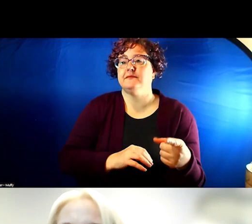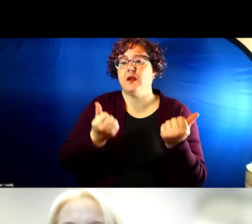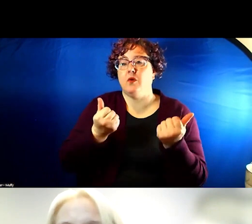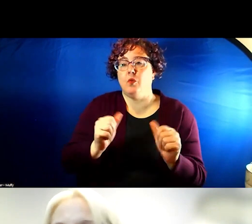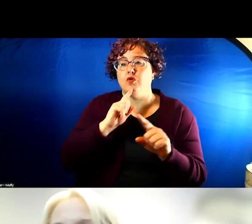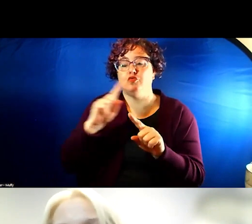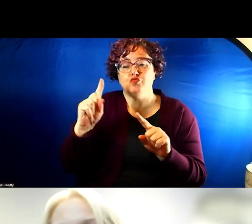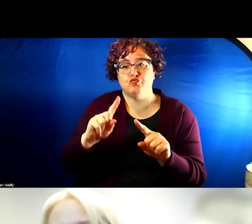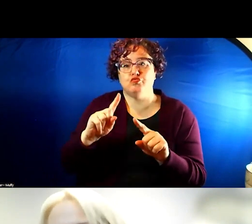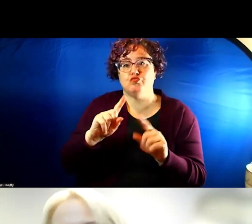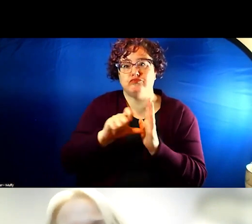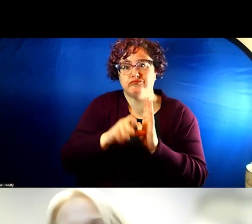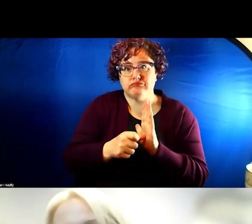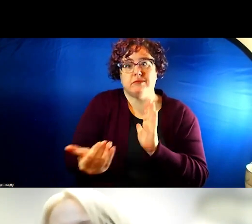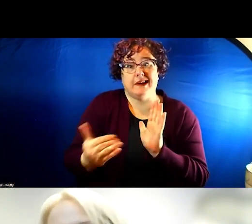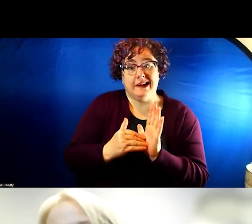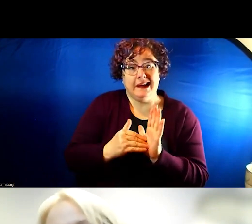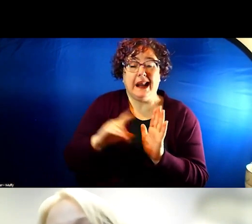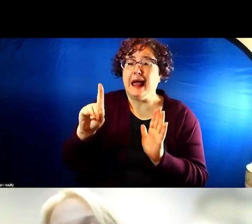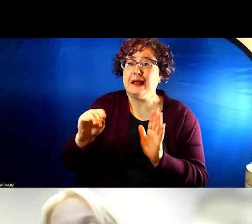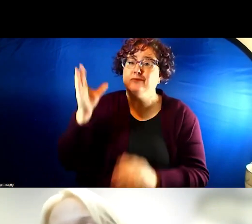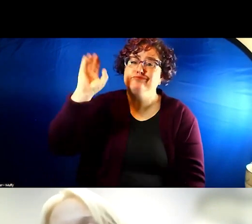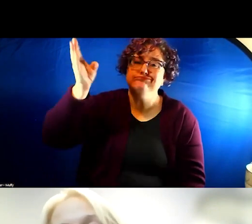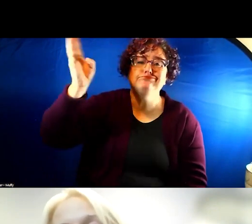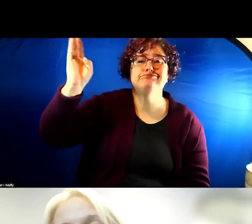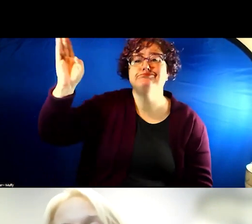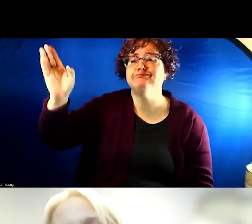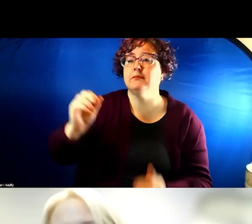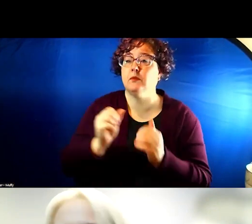I COULD DO ALL OF THIS WORK, BUT WITHOUT MY PARTNERS